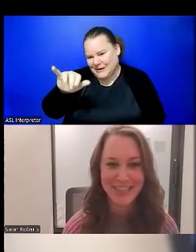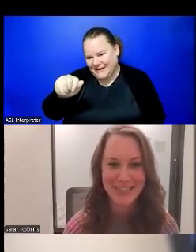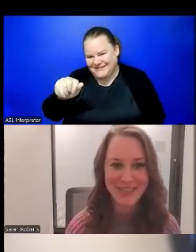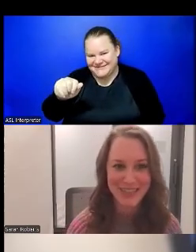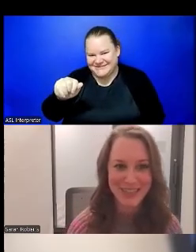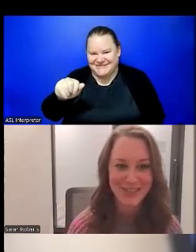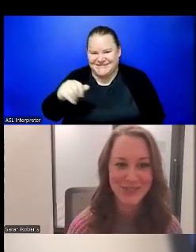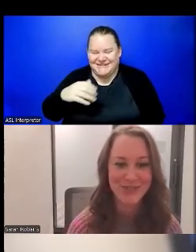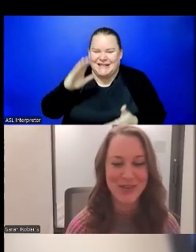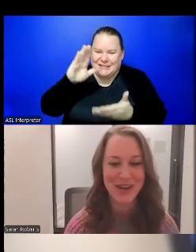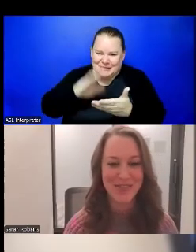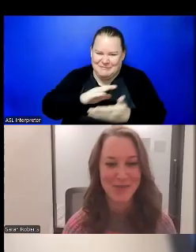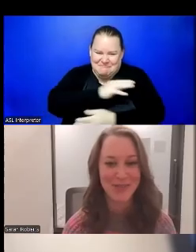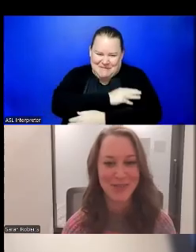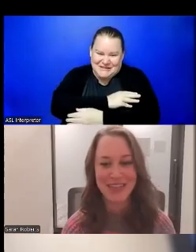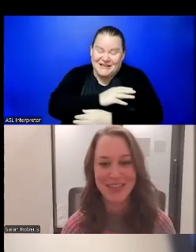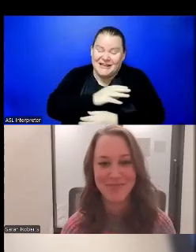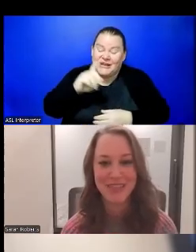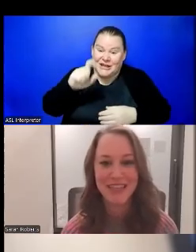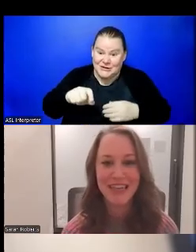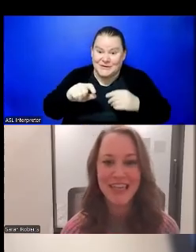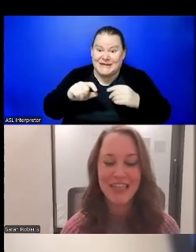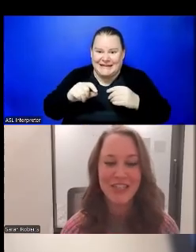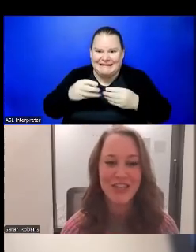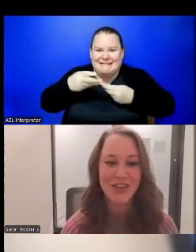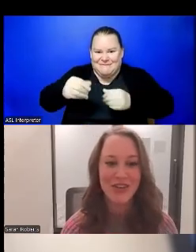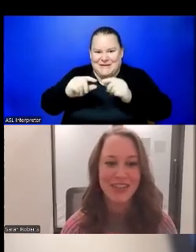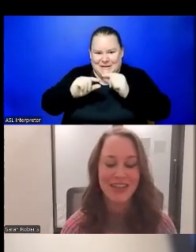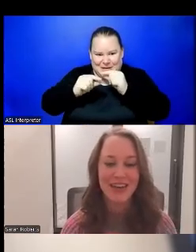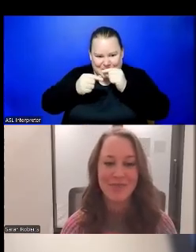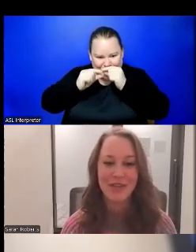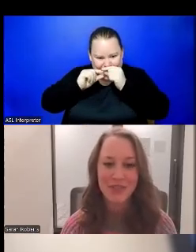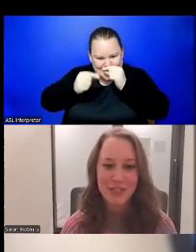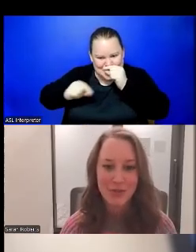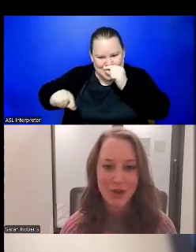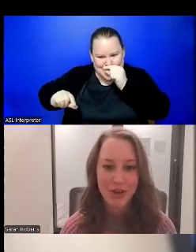because you need those when you have hypotonia. So infants with